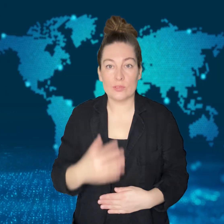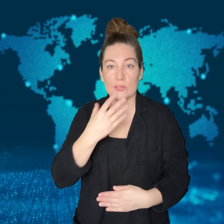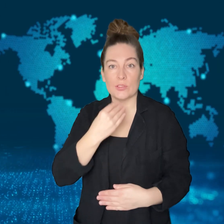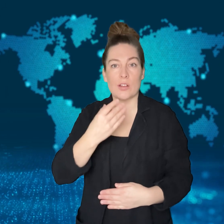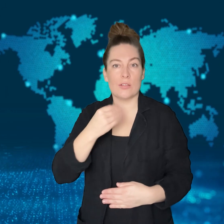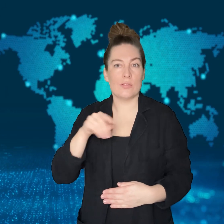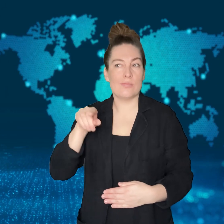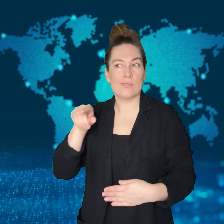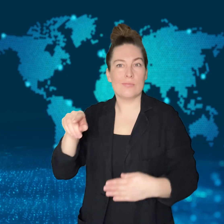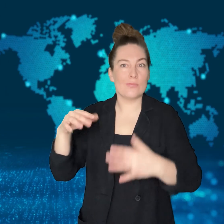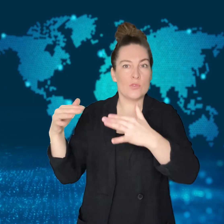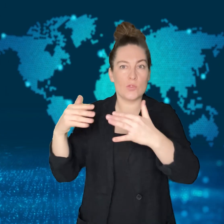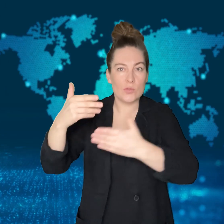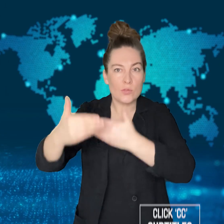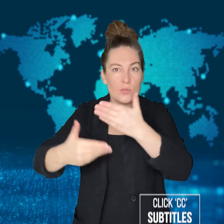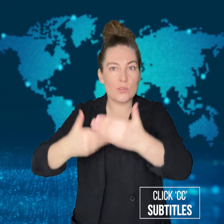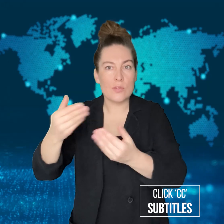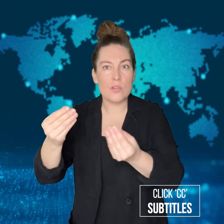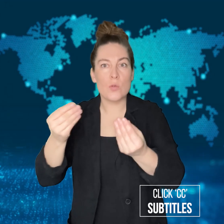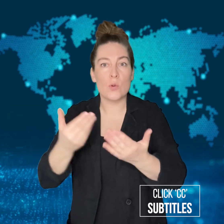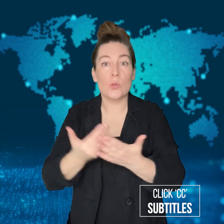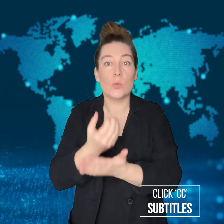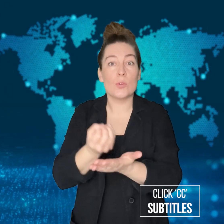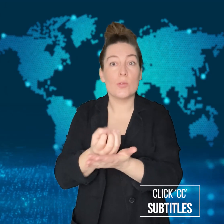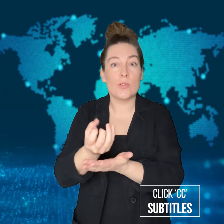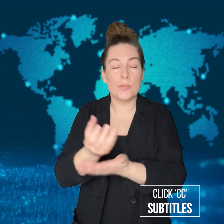War update